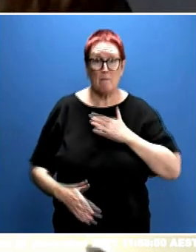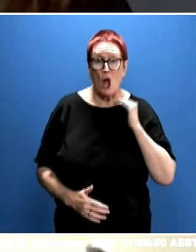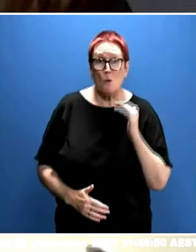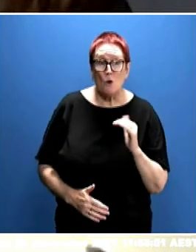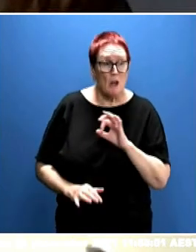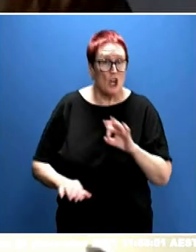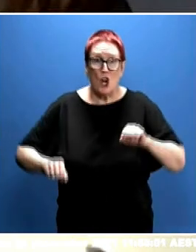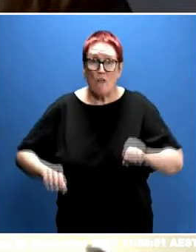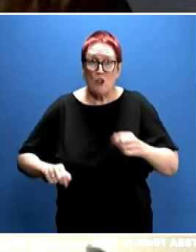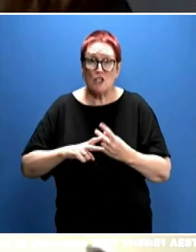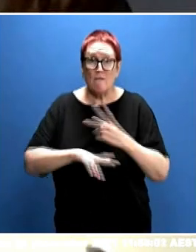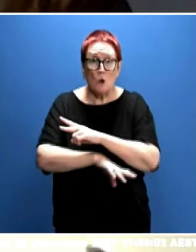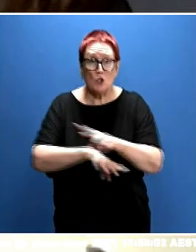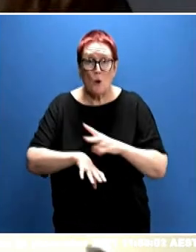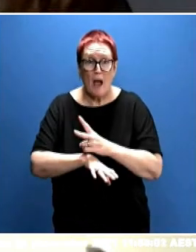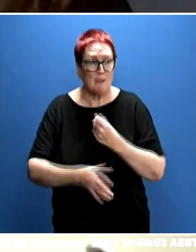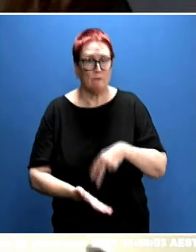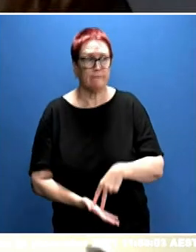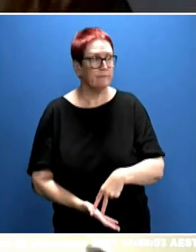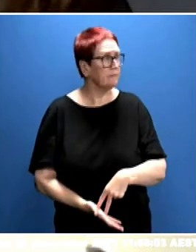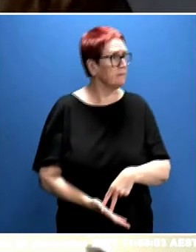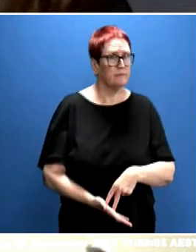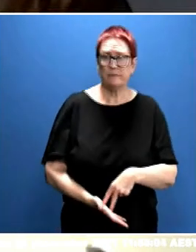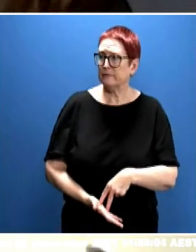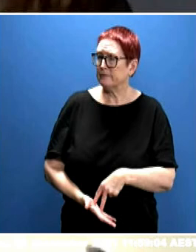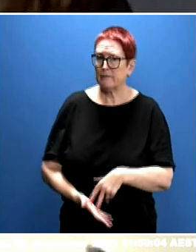with no furniture for two hours, and she felt scared and alone.